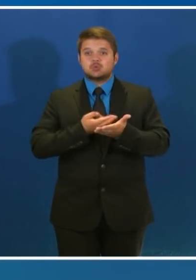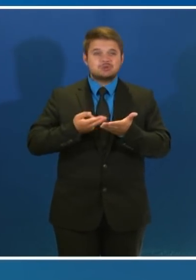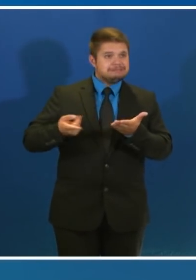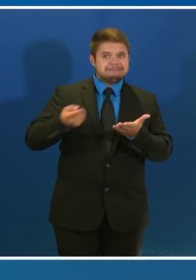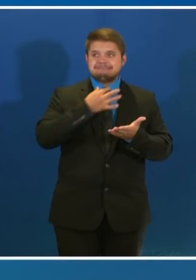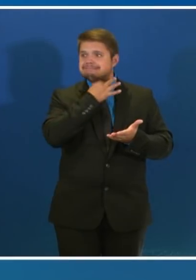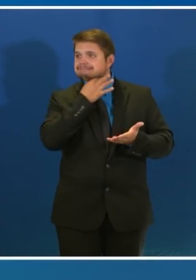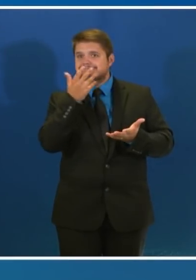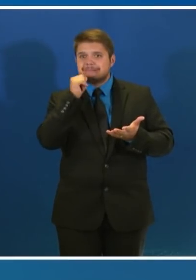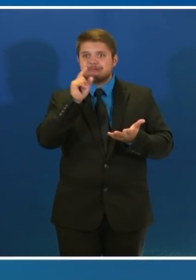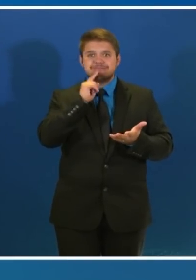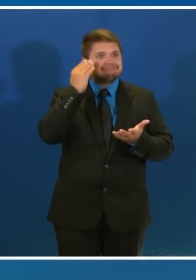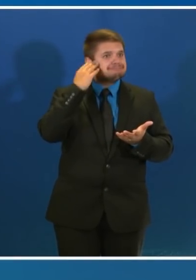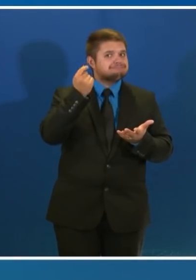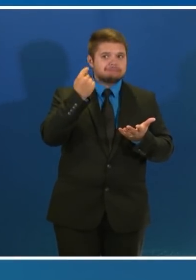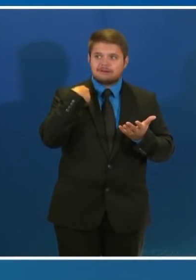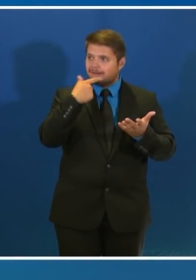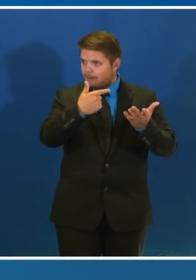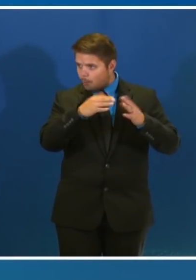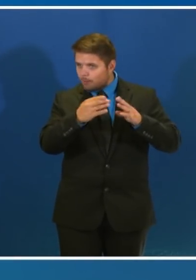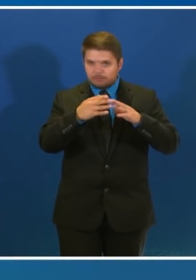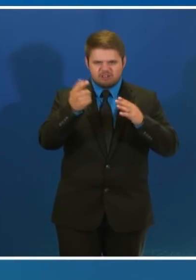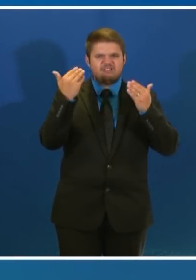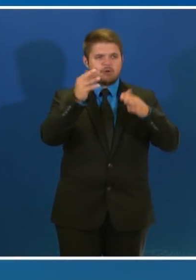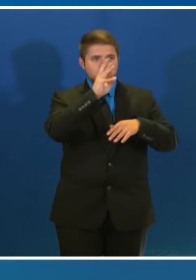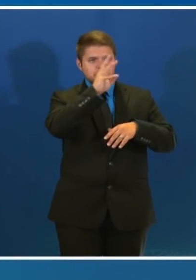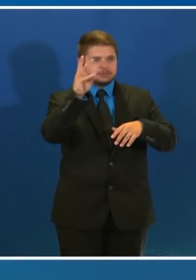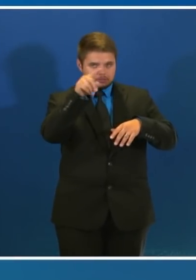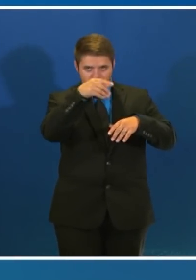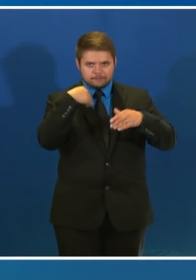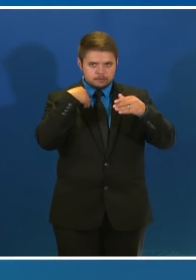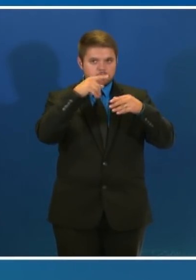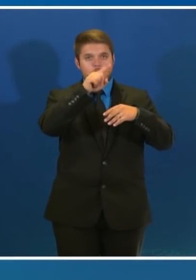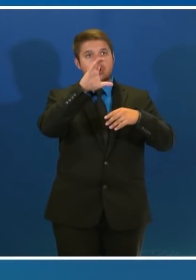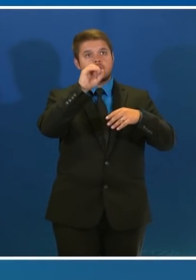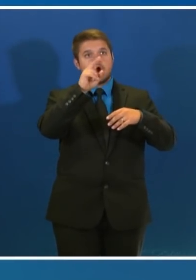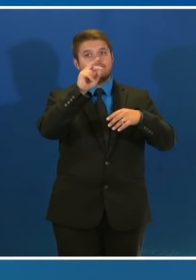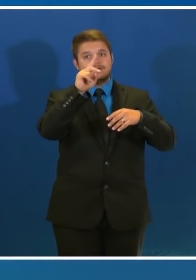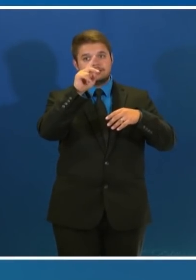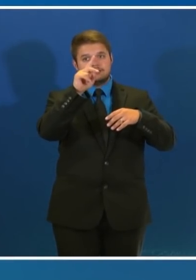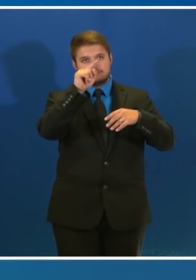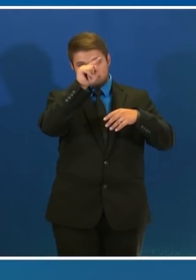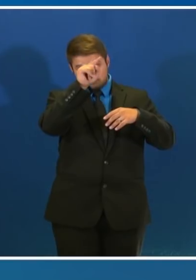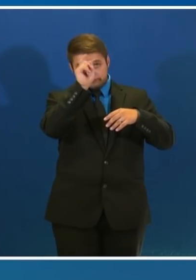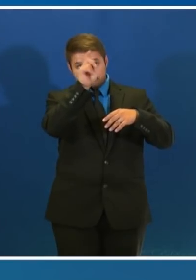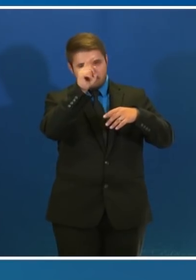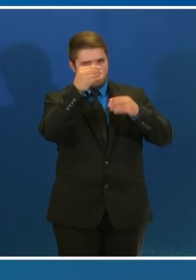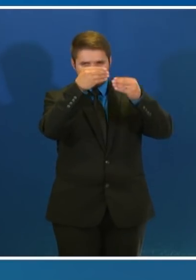under the COVID website resource page. One other update I want to share